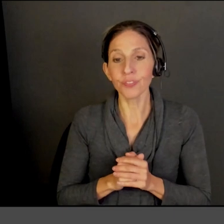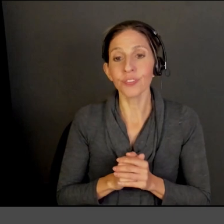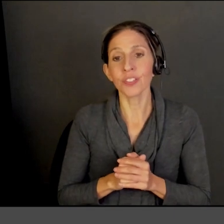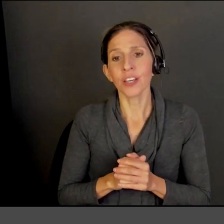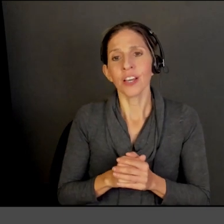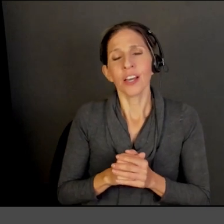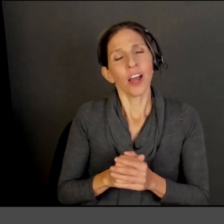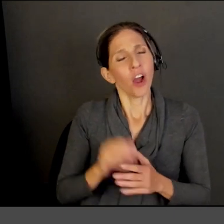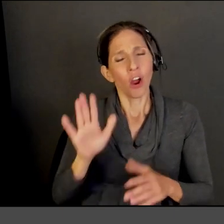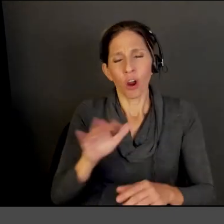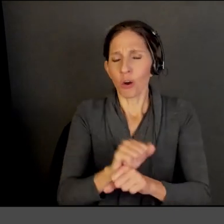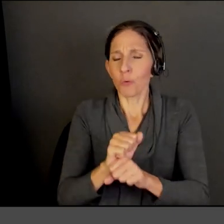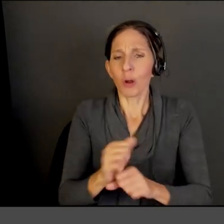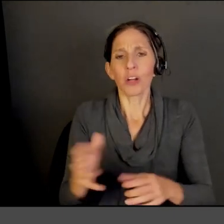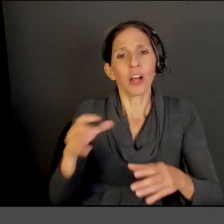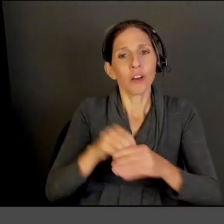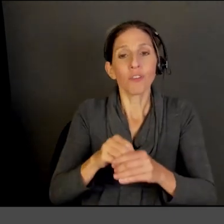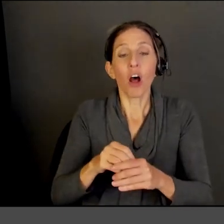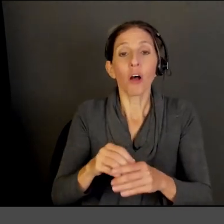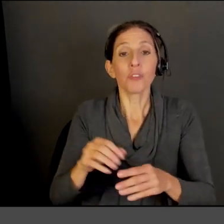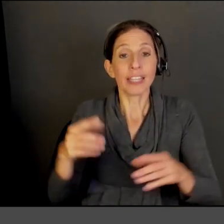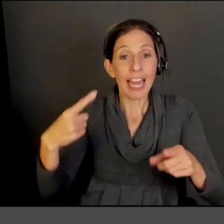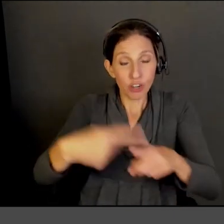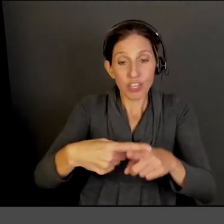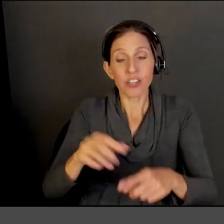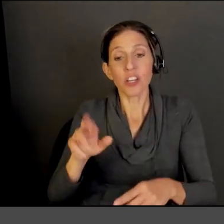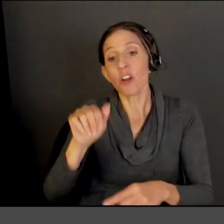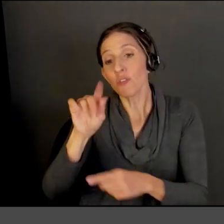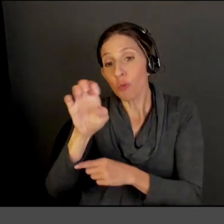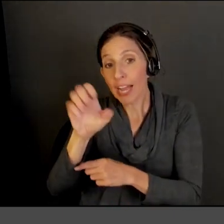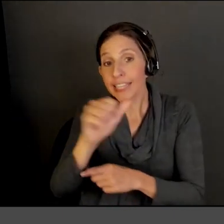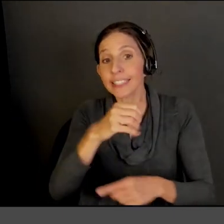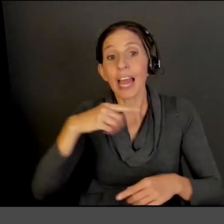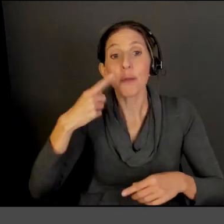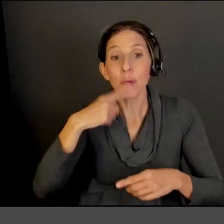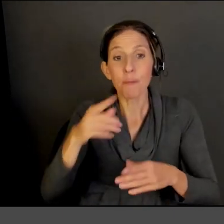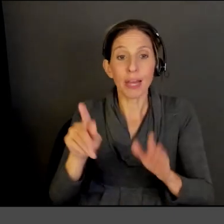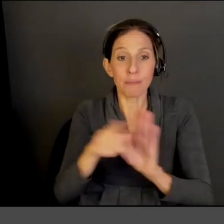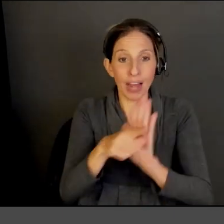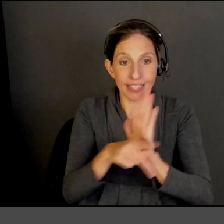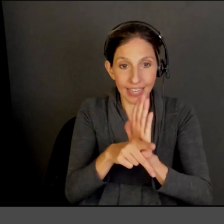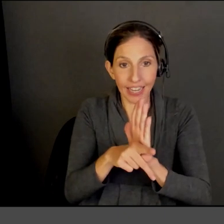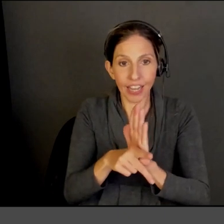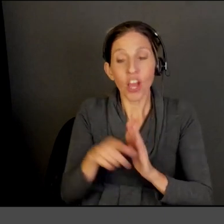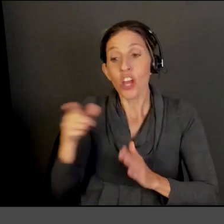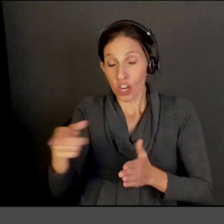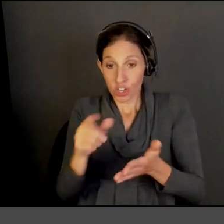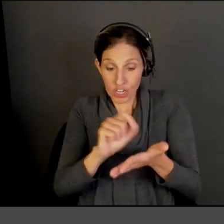AMONG HER MANY CELEBRATED AND AWARD WINNING BOOKS, SHE IS THE AUTHOR OF ONE PERSON NO VOTE